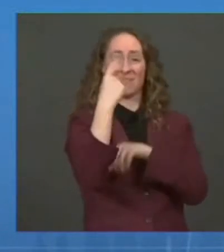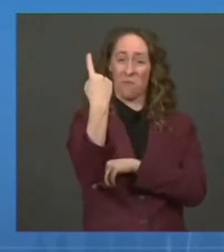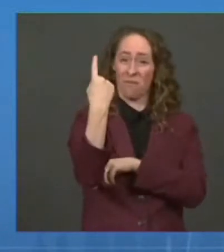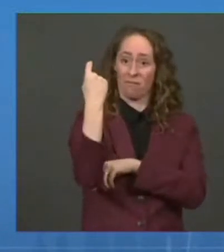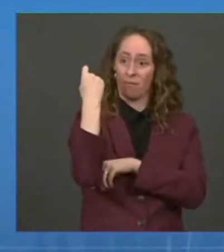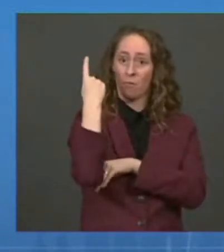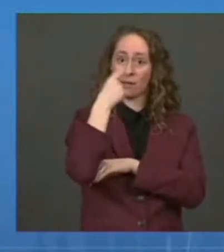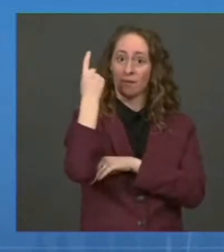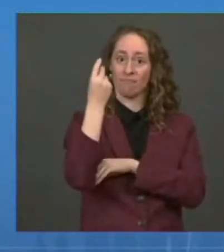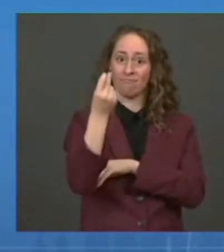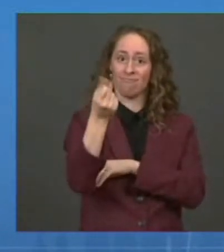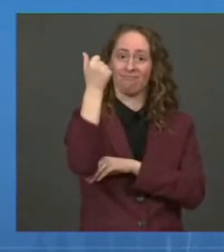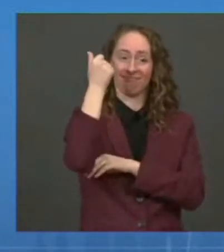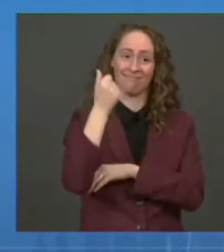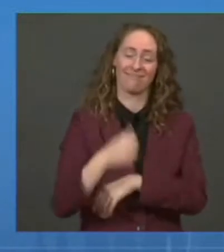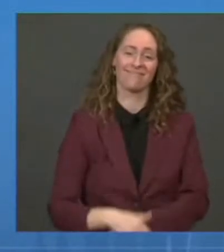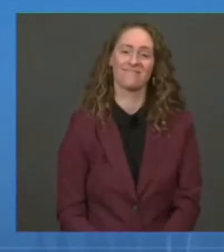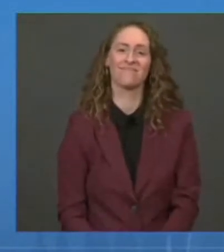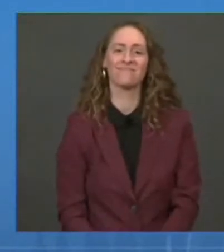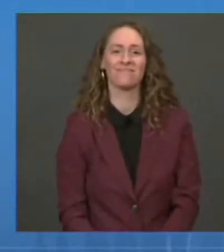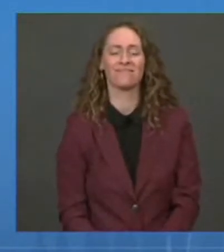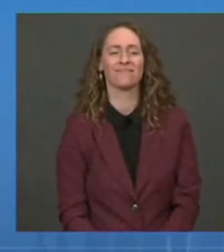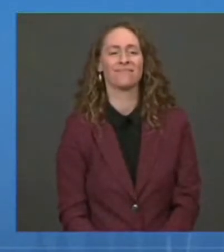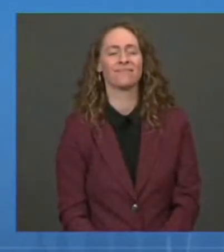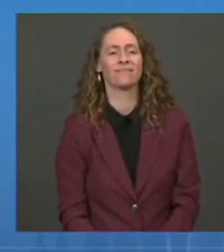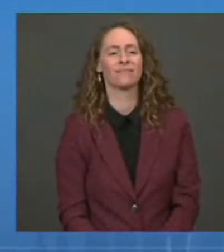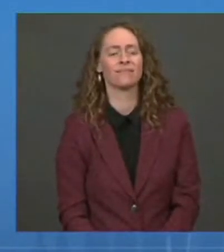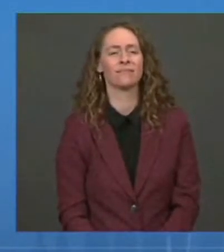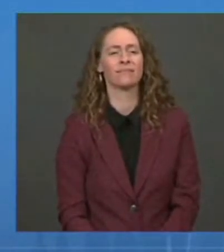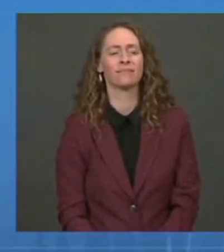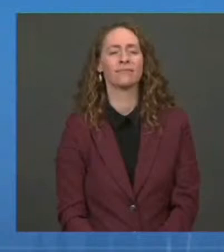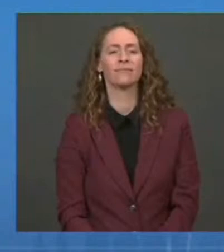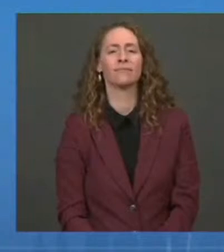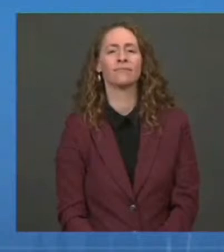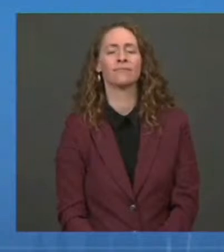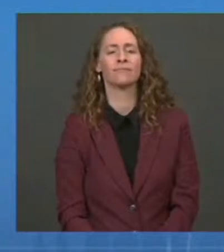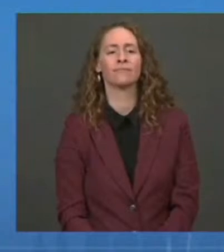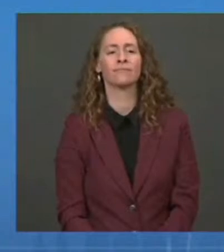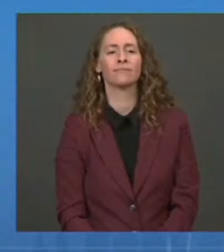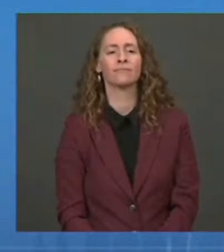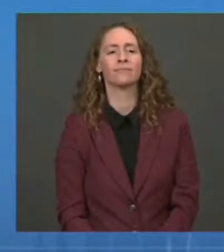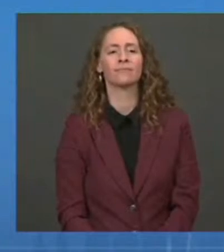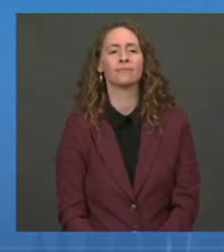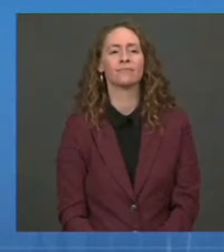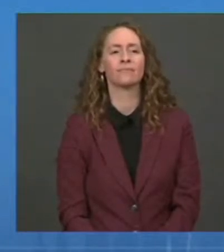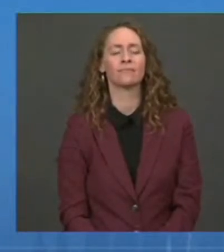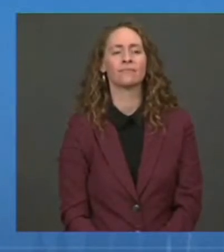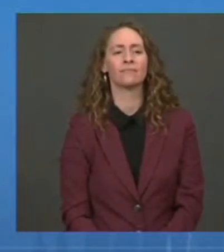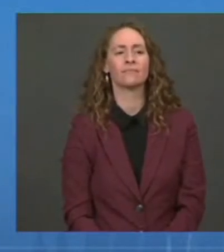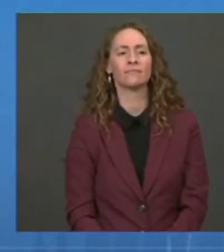THAT'S MORE DES SHIPPED BY THE U.S. IN A SINGLE DAY THAN